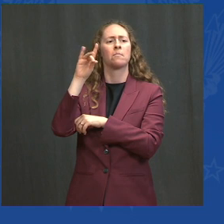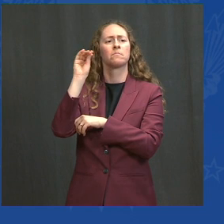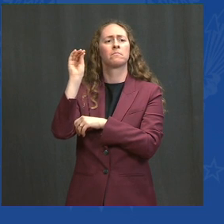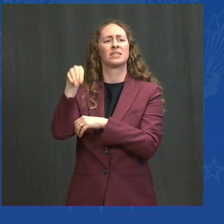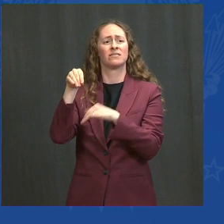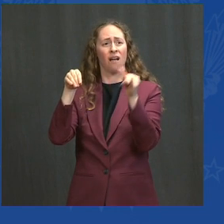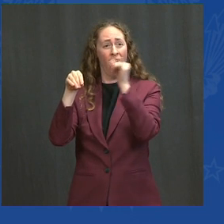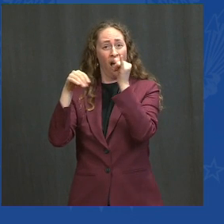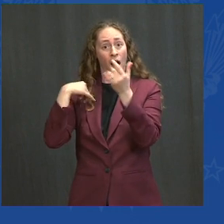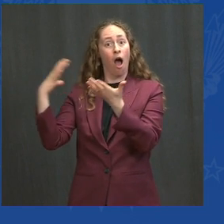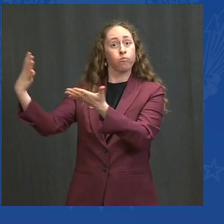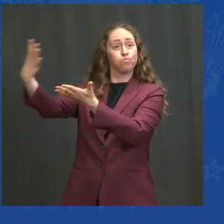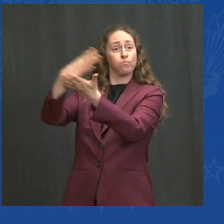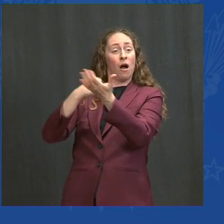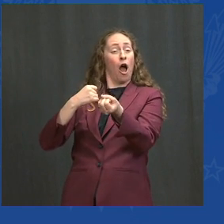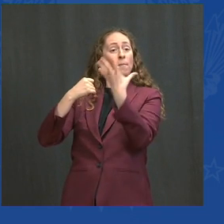$1.4 trillion.